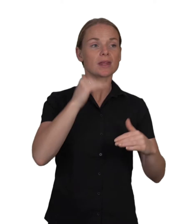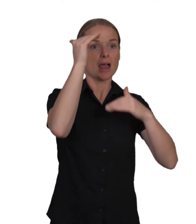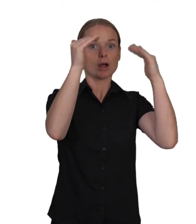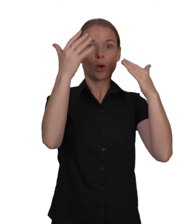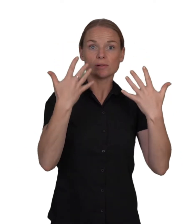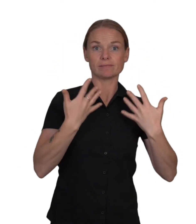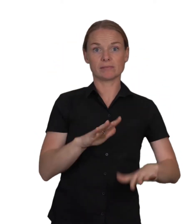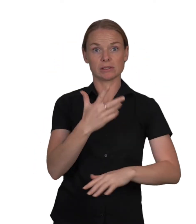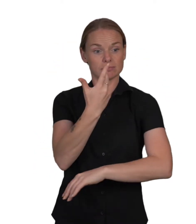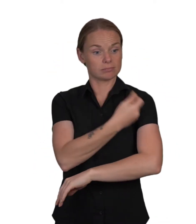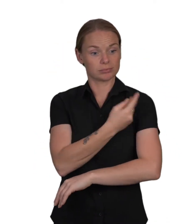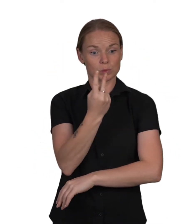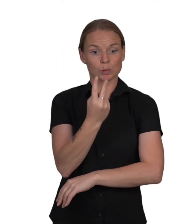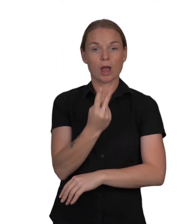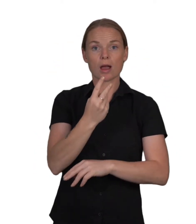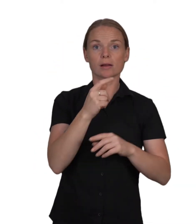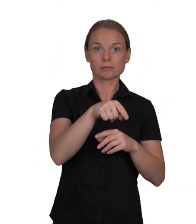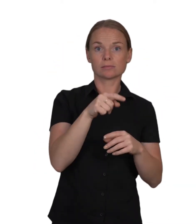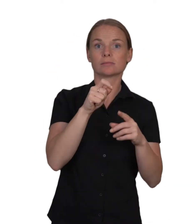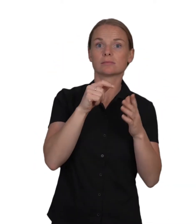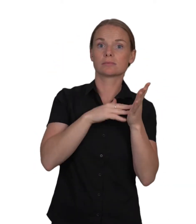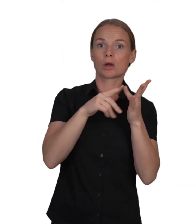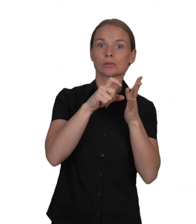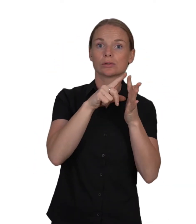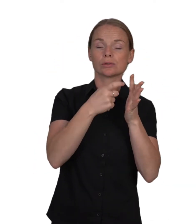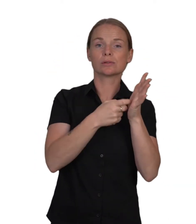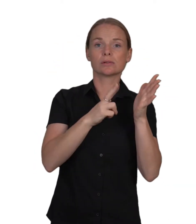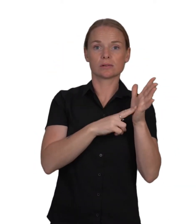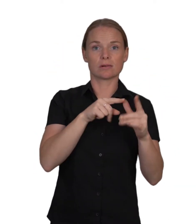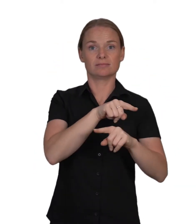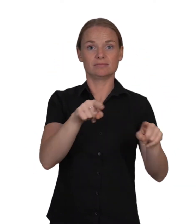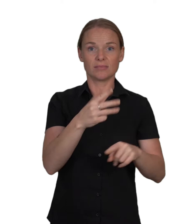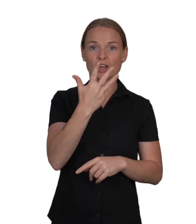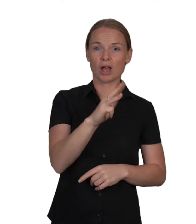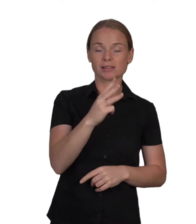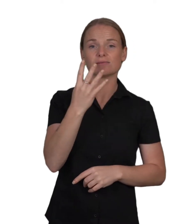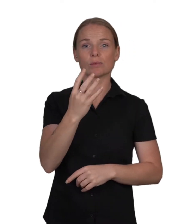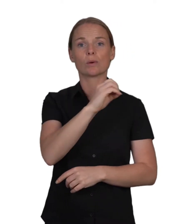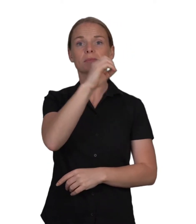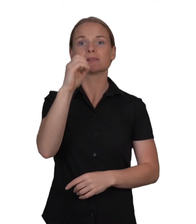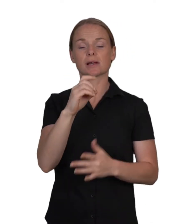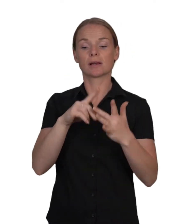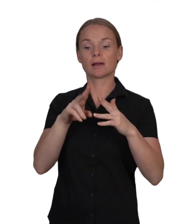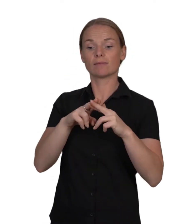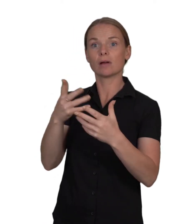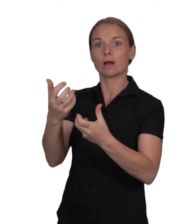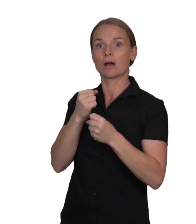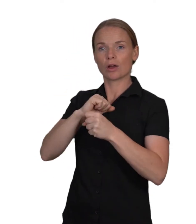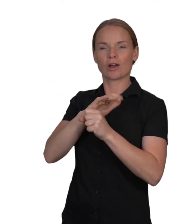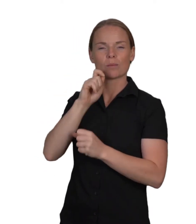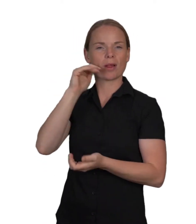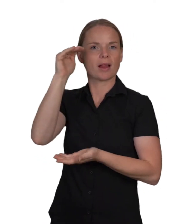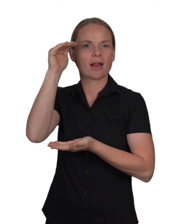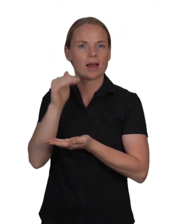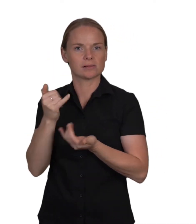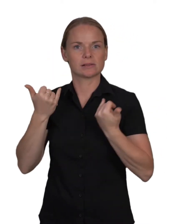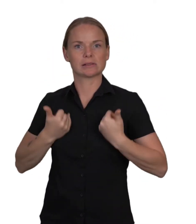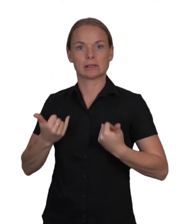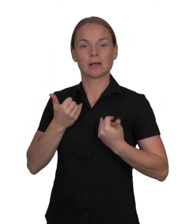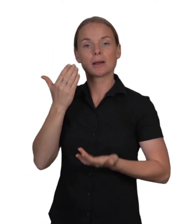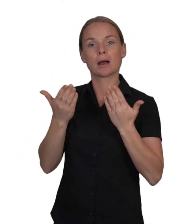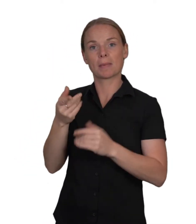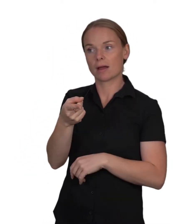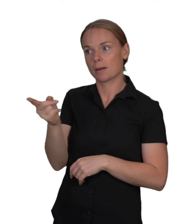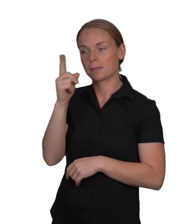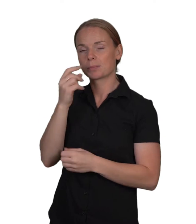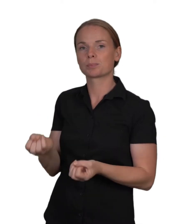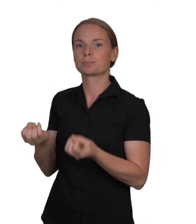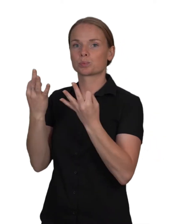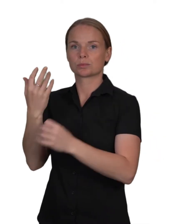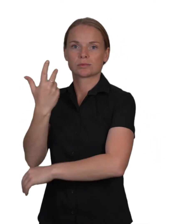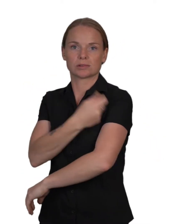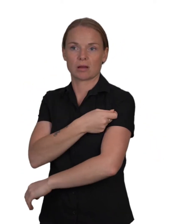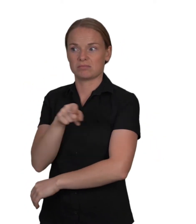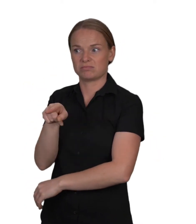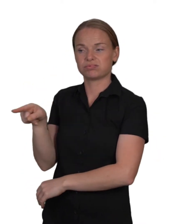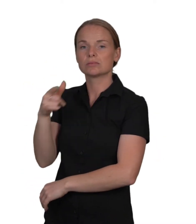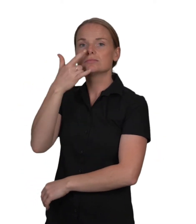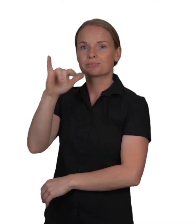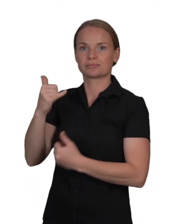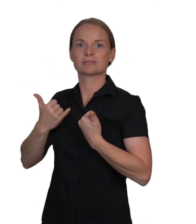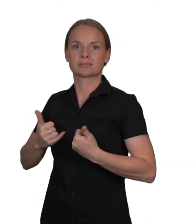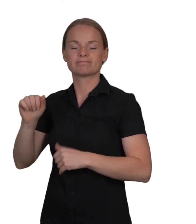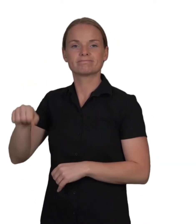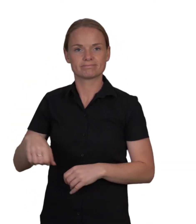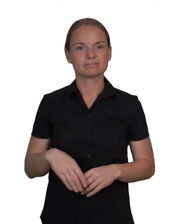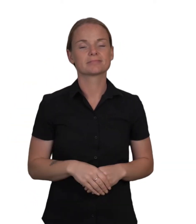Adults who had two doses of Moderna were about 94% less likely to become ill from COVID-19 than people who did not get the vaccine.